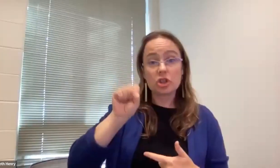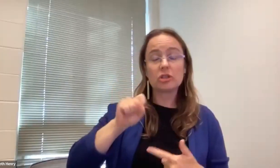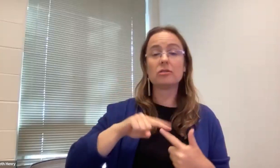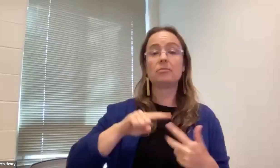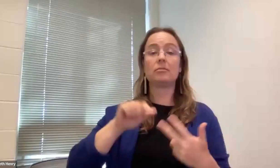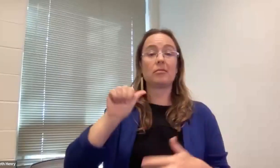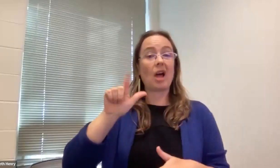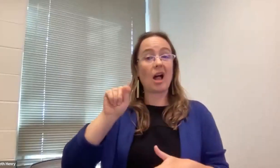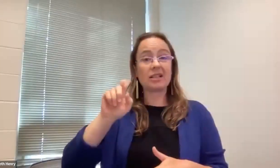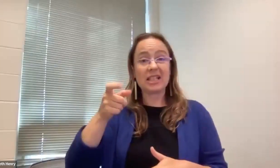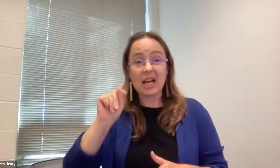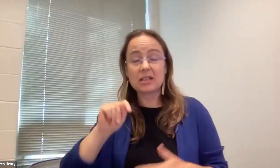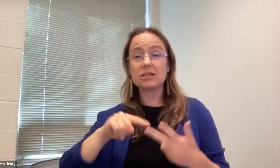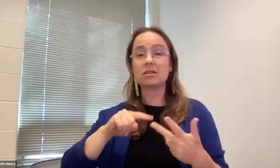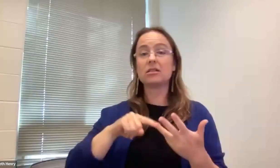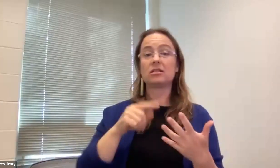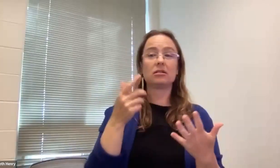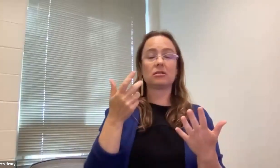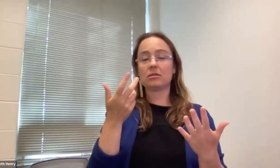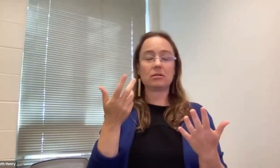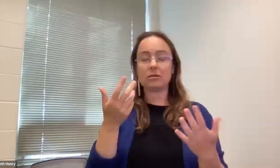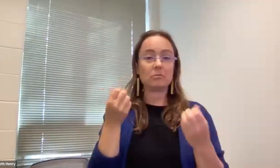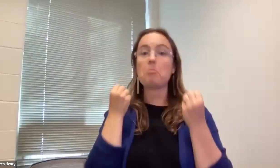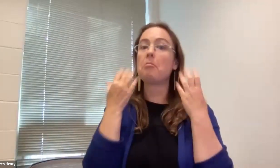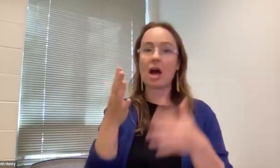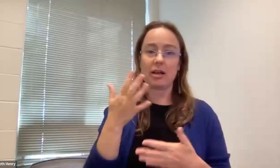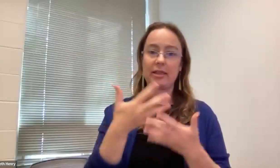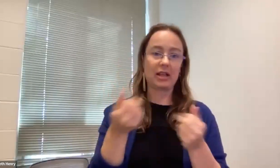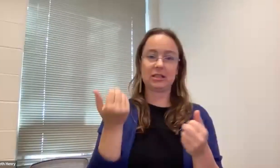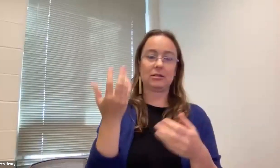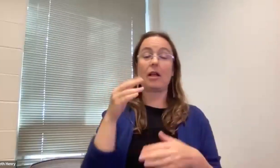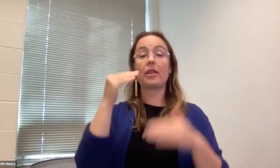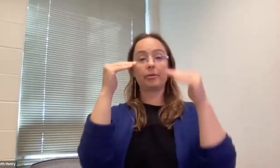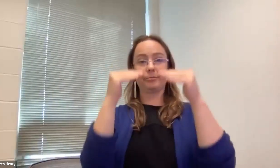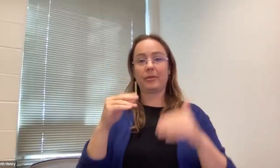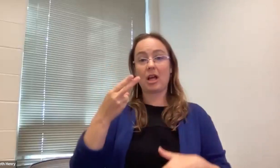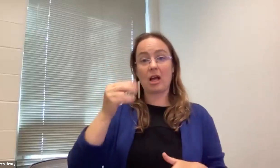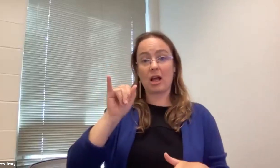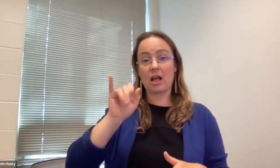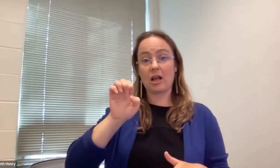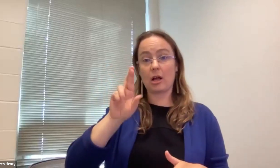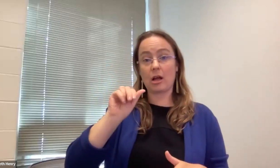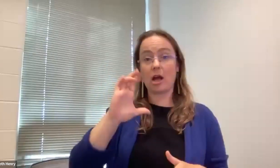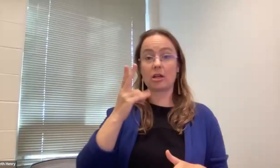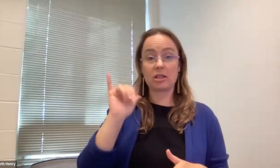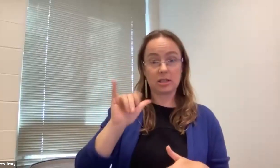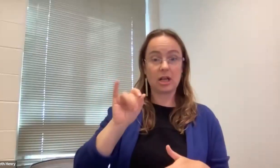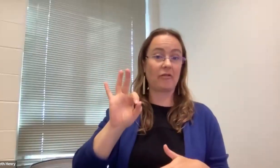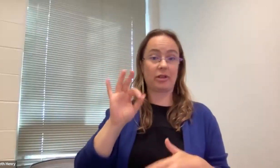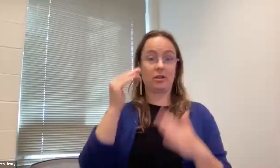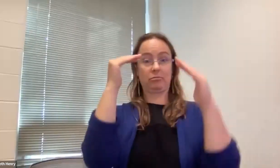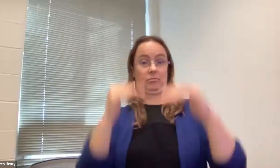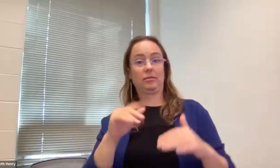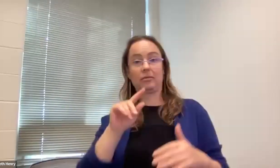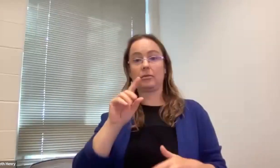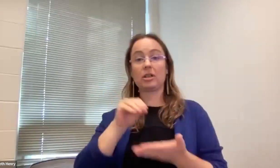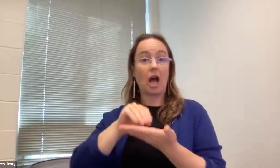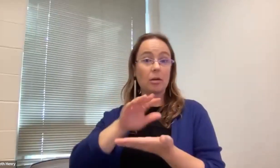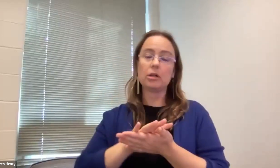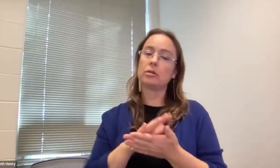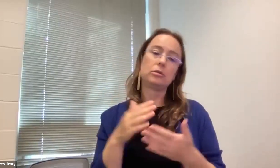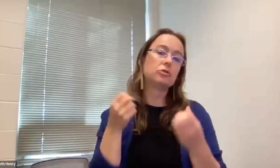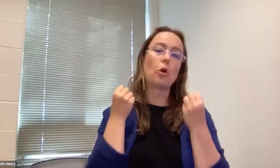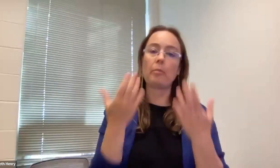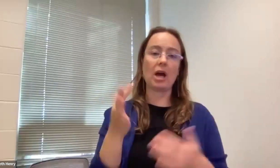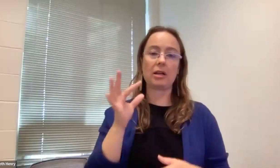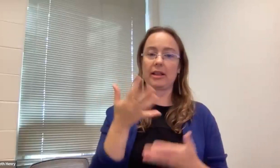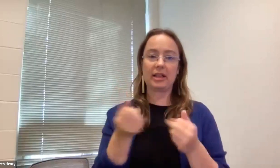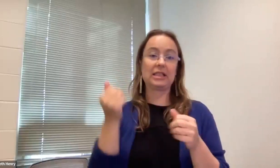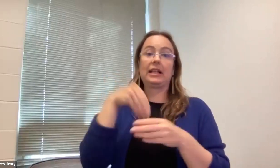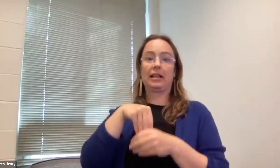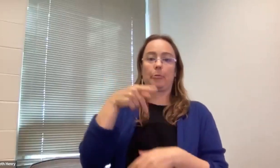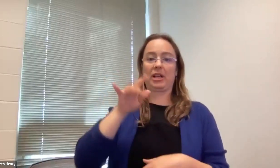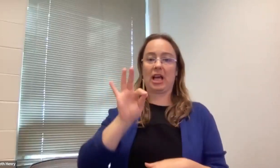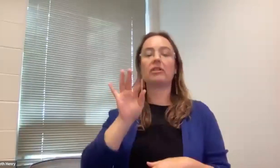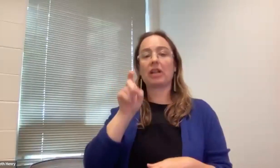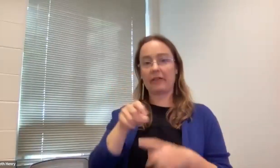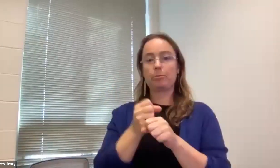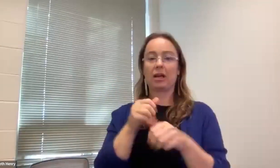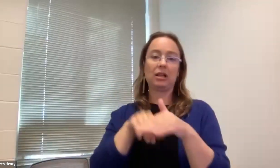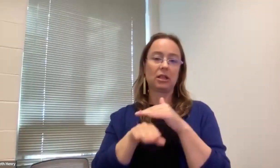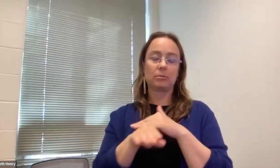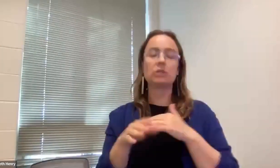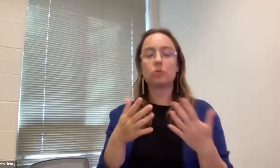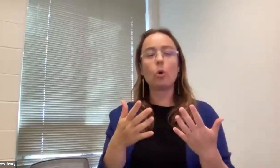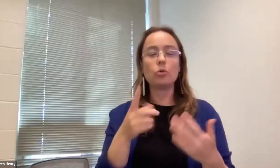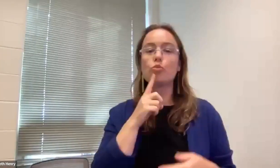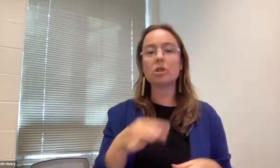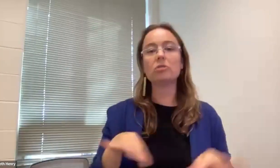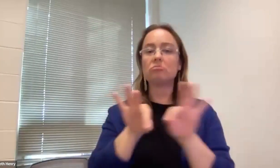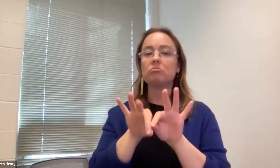Gustavo Navarrete (he/him/él): to ensure that the figures, the letters, the text, the images. And because there's so many factors within that Pdf file uh, also the hierarchy uh the document. Uh, they're so that are part of Pdfs.